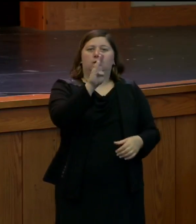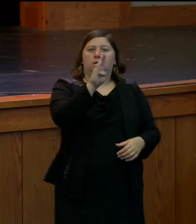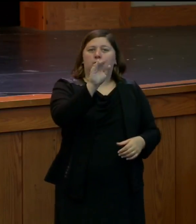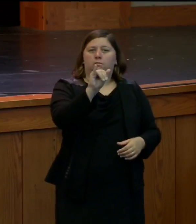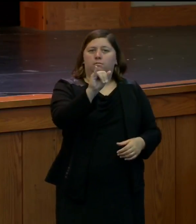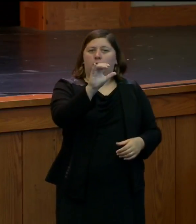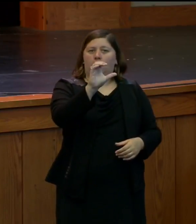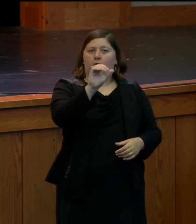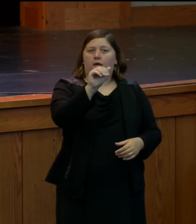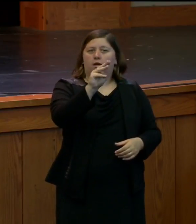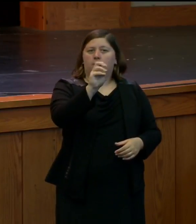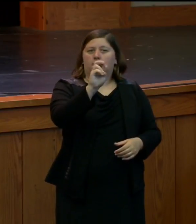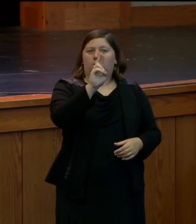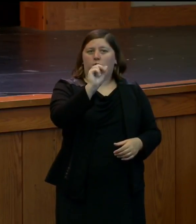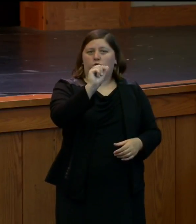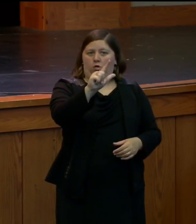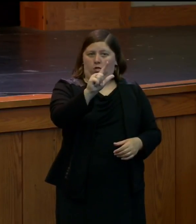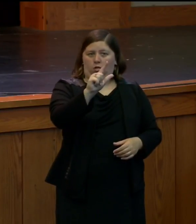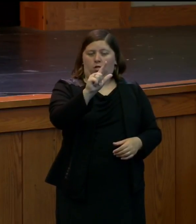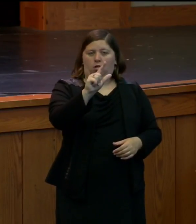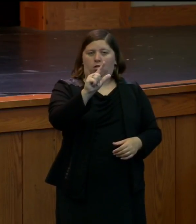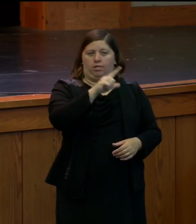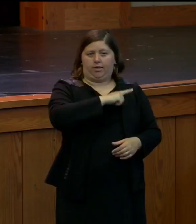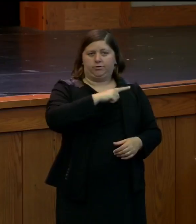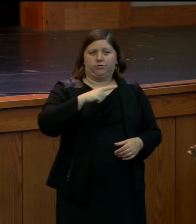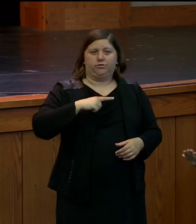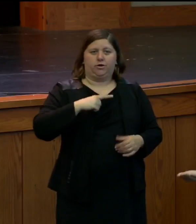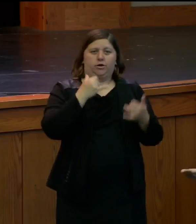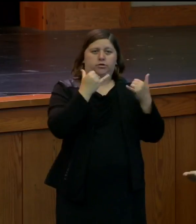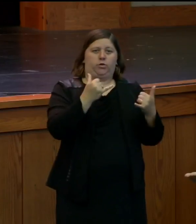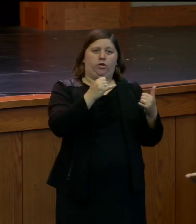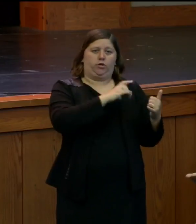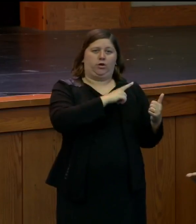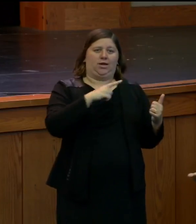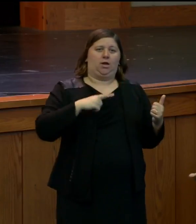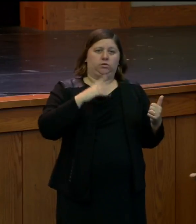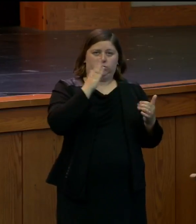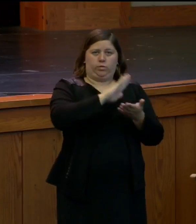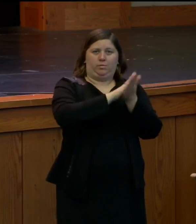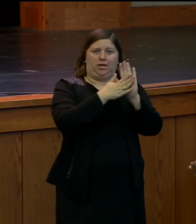TRANSFORMING THE CURRENT COUNCIL INTO A STATE SENATE AND WOULD